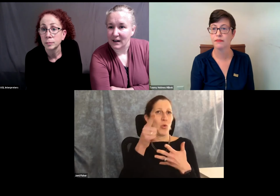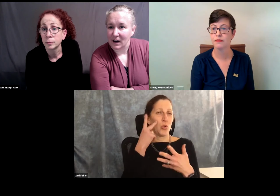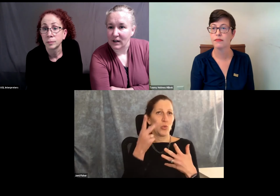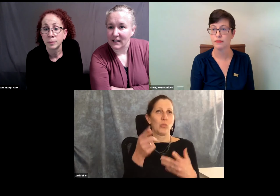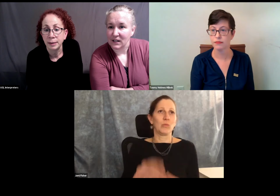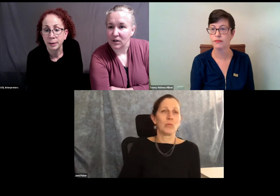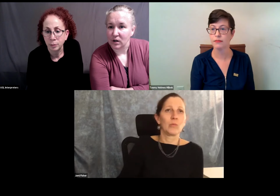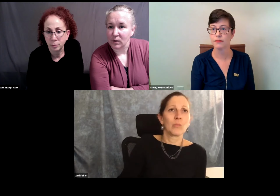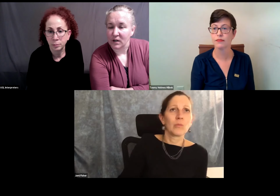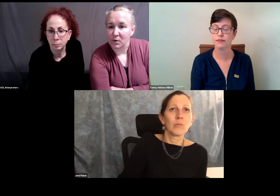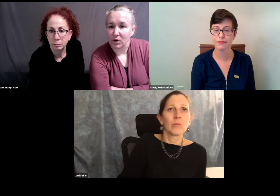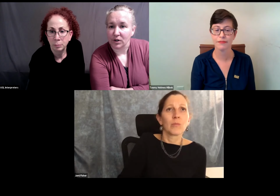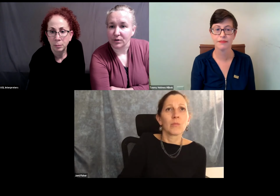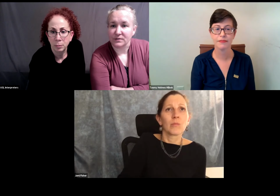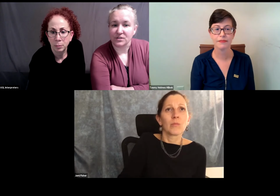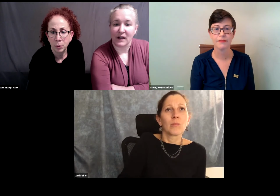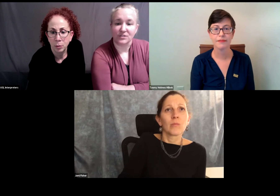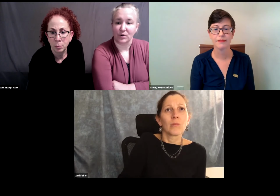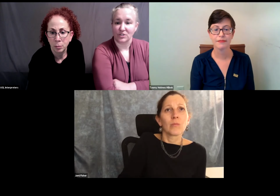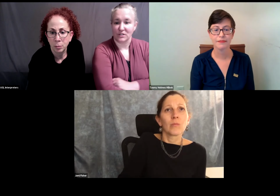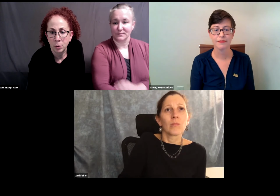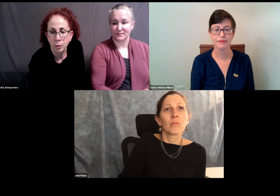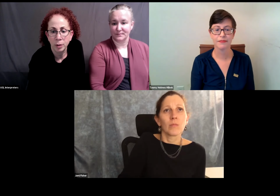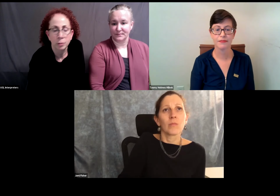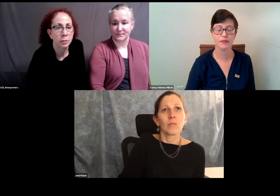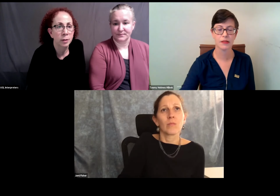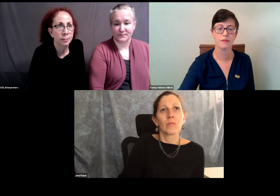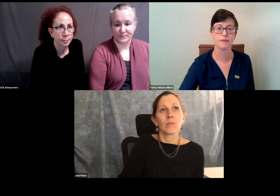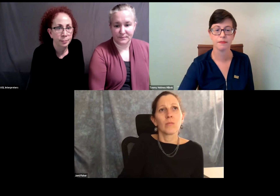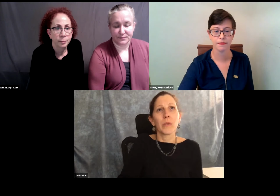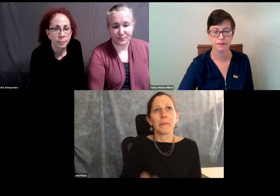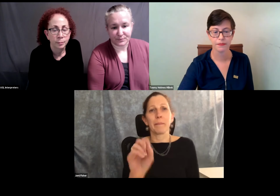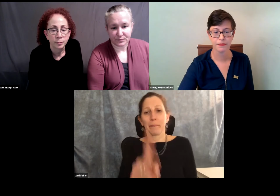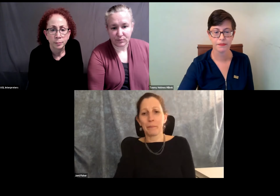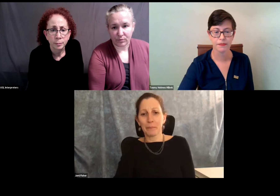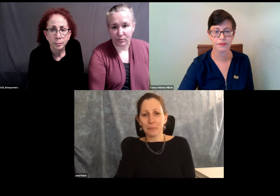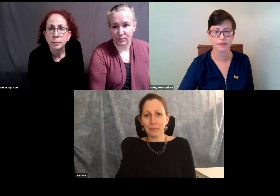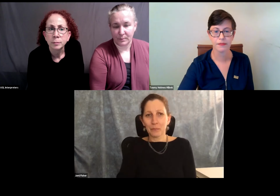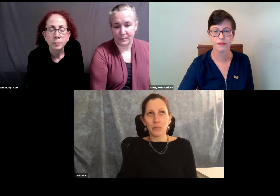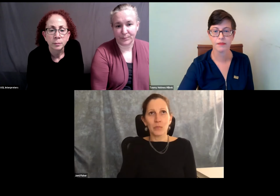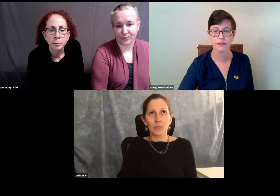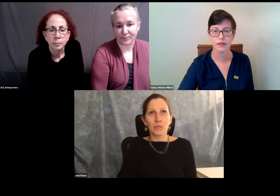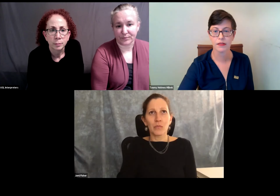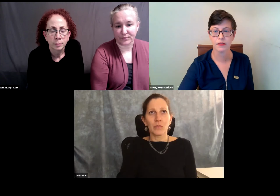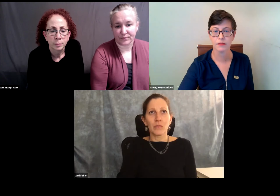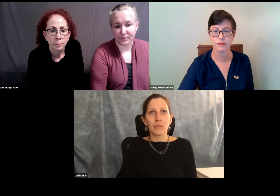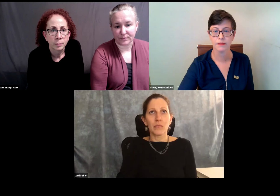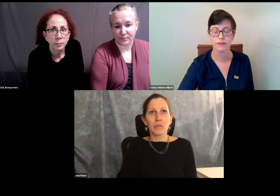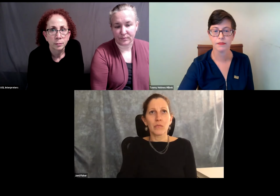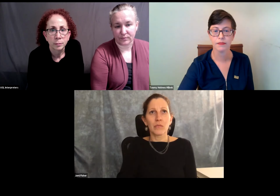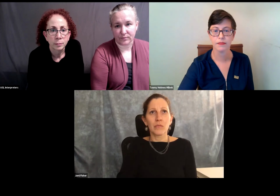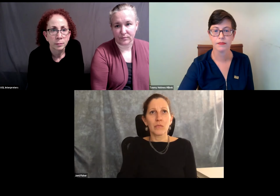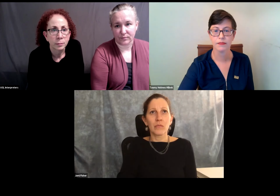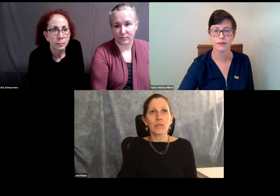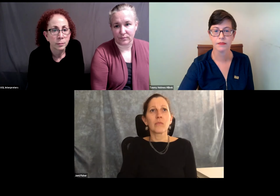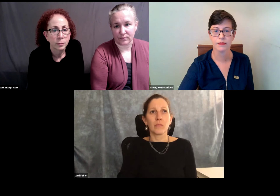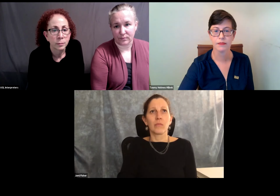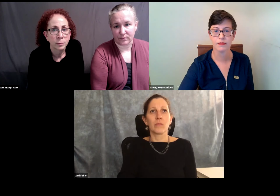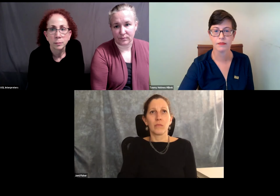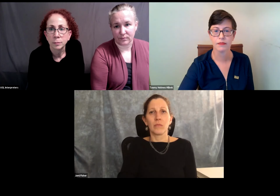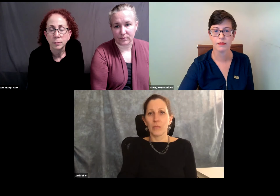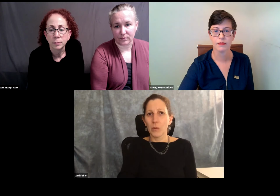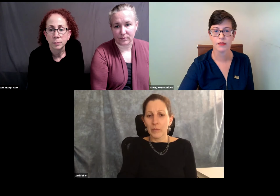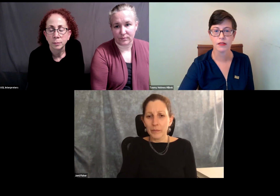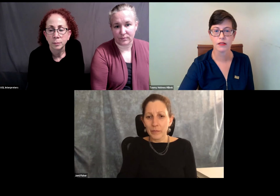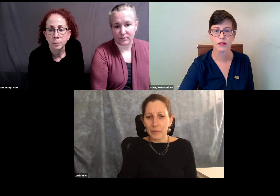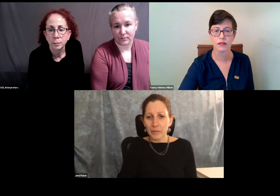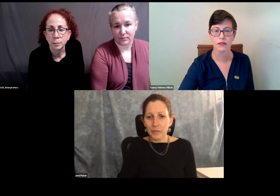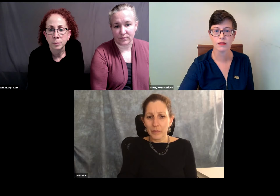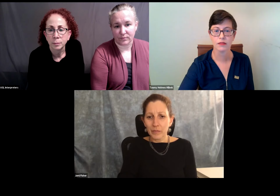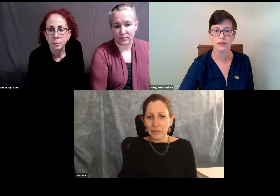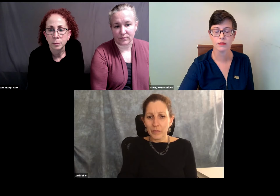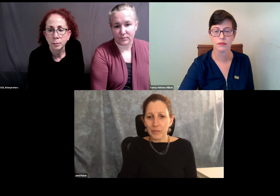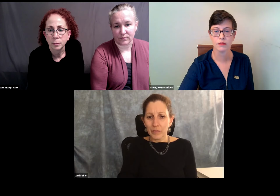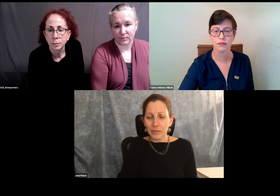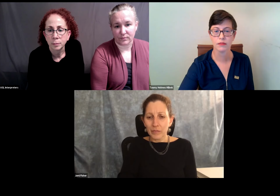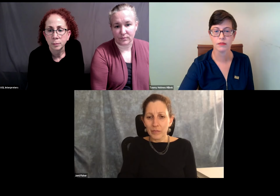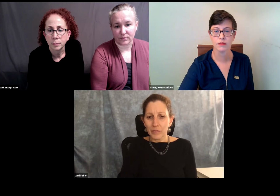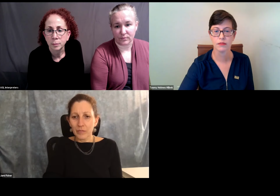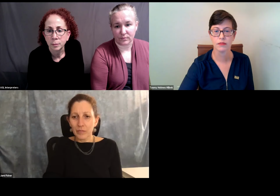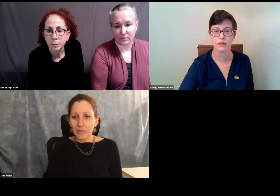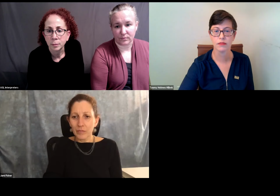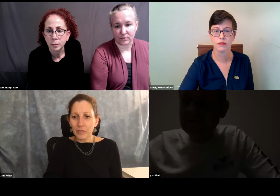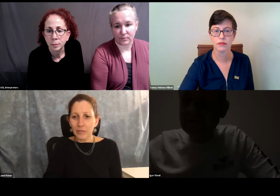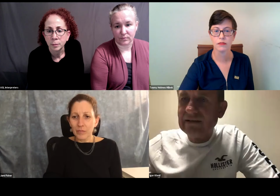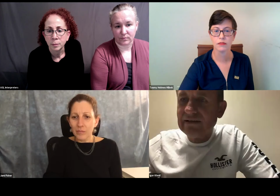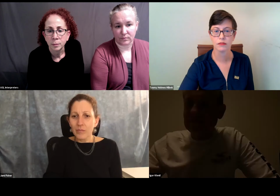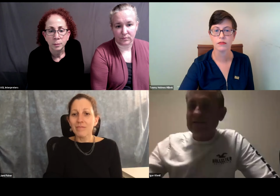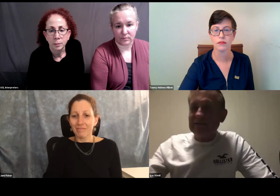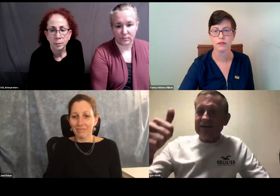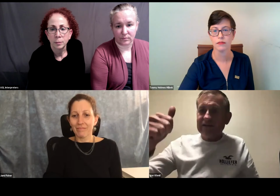Okay, Igor we're going to promote you to ask your question.